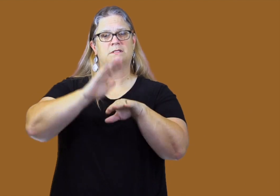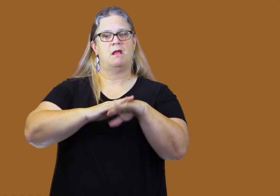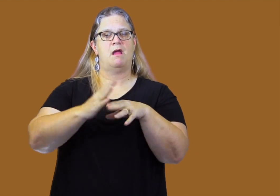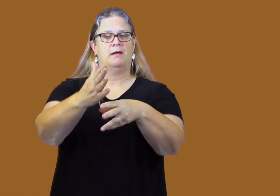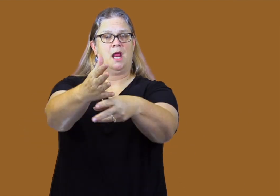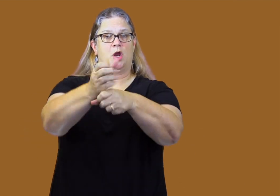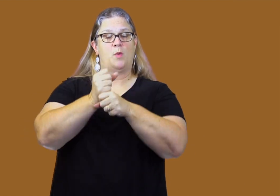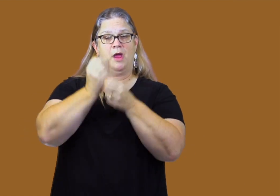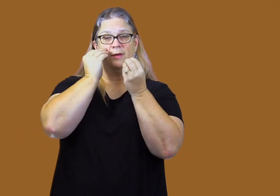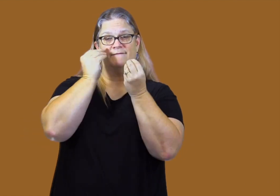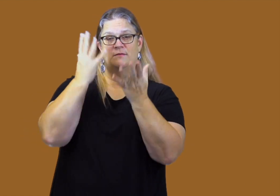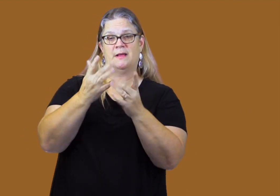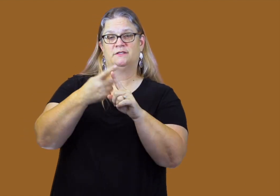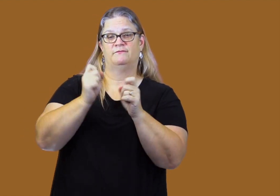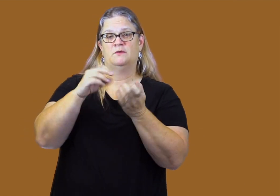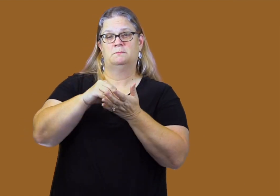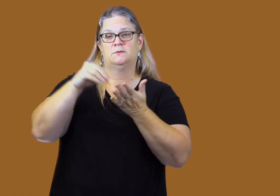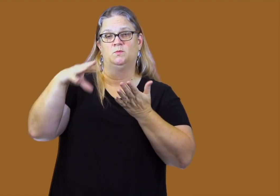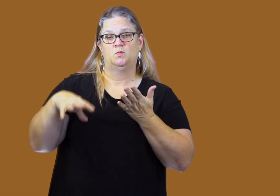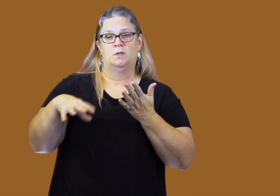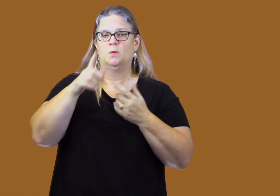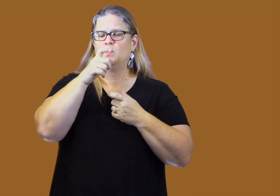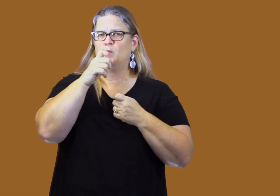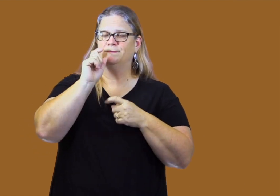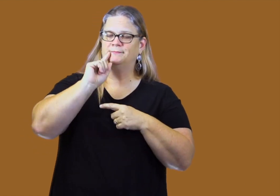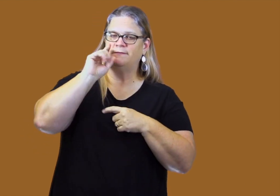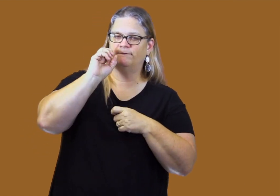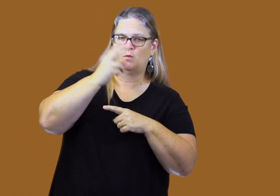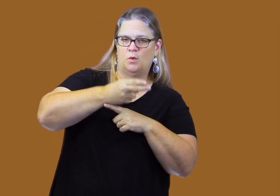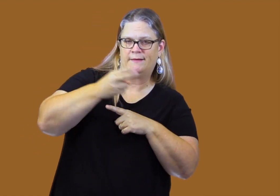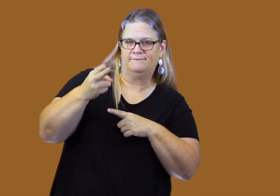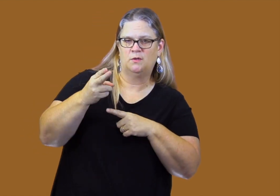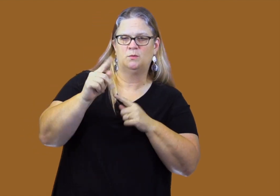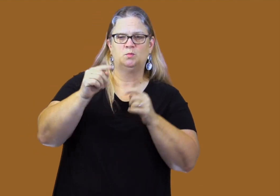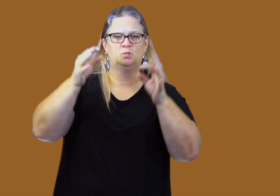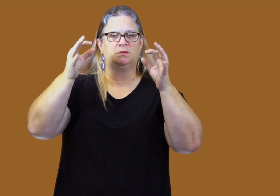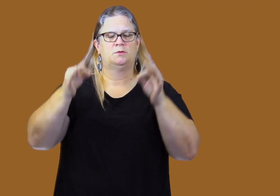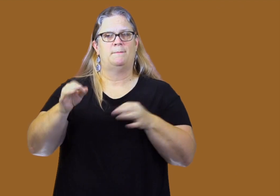This webinar will focus mostly on acquiring information from students who are deaf